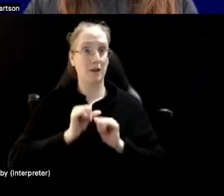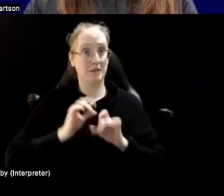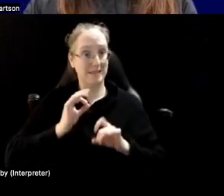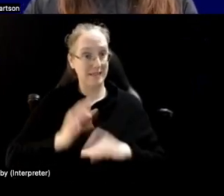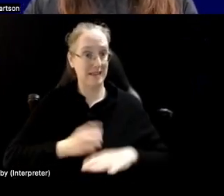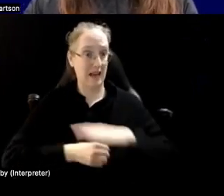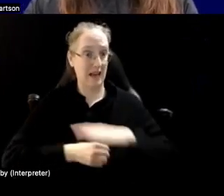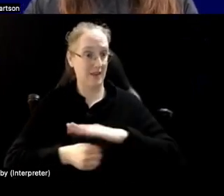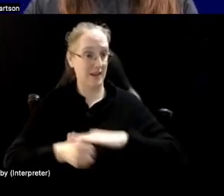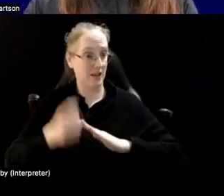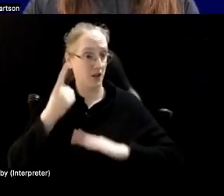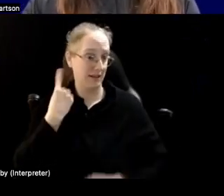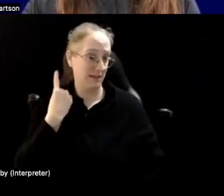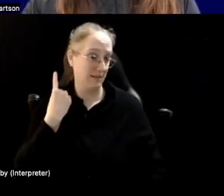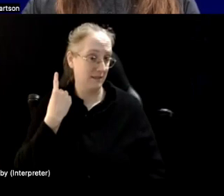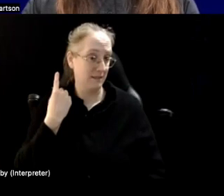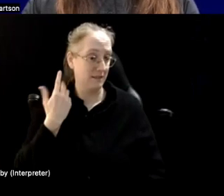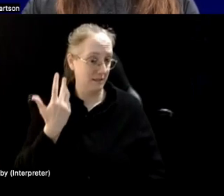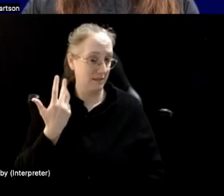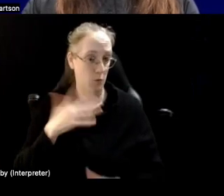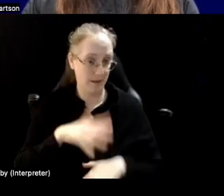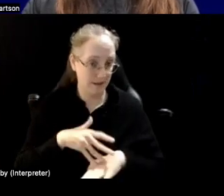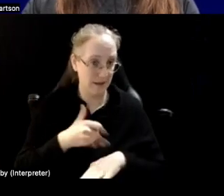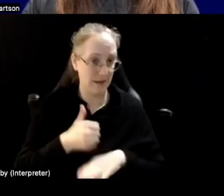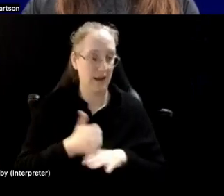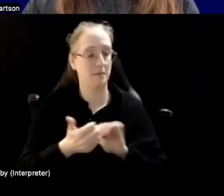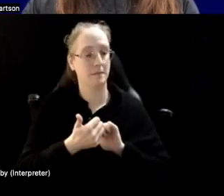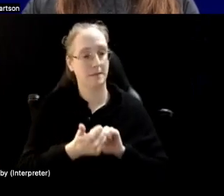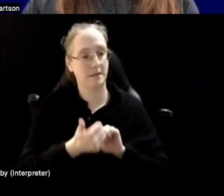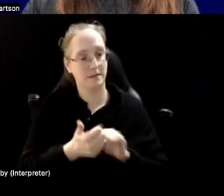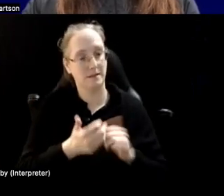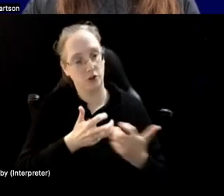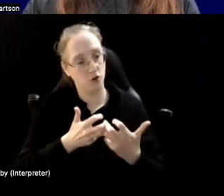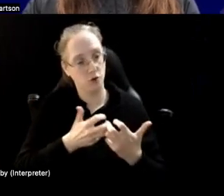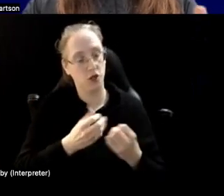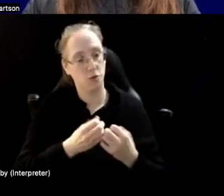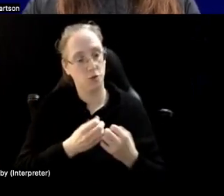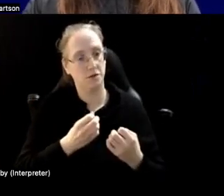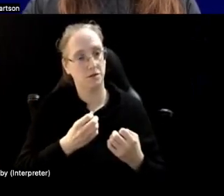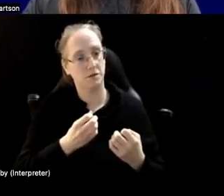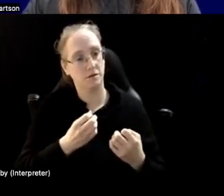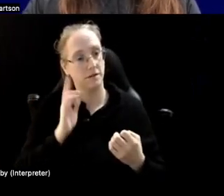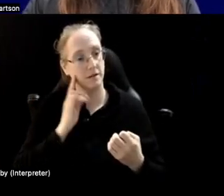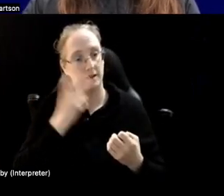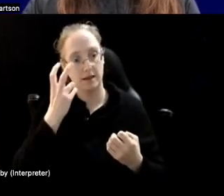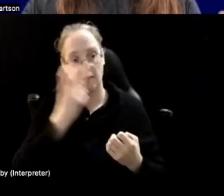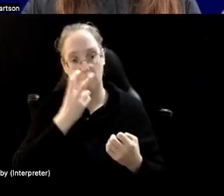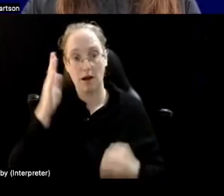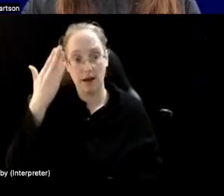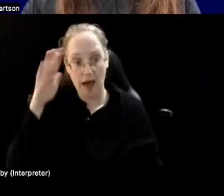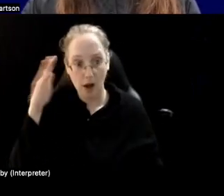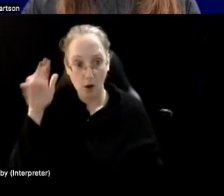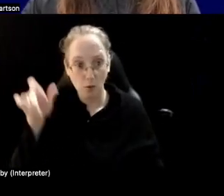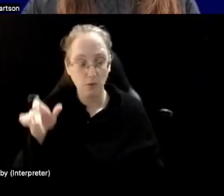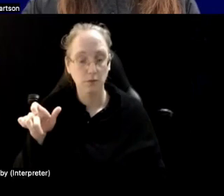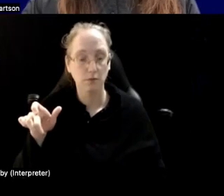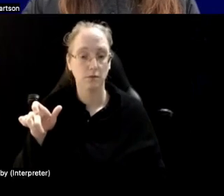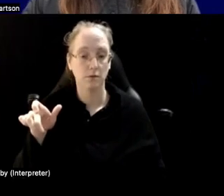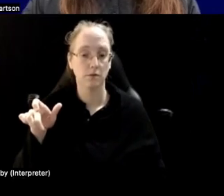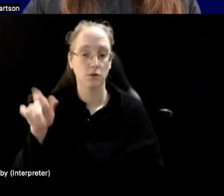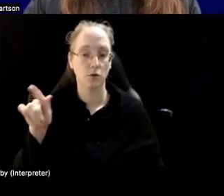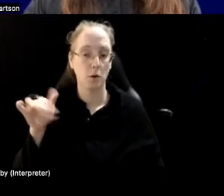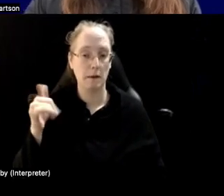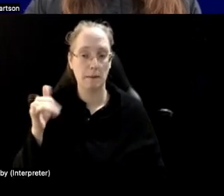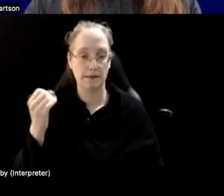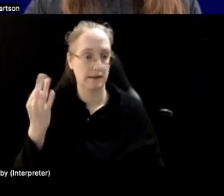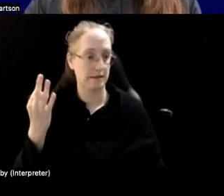when establishing interaction with a deafblind adult who maybe doesn't have much formal language